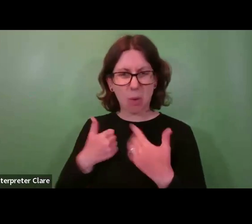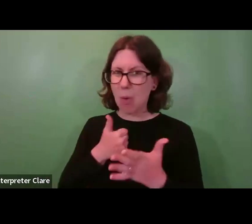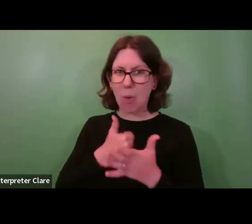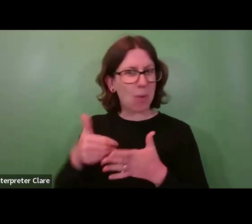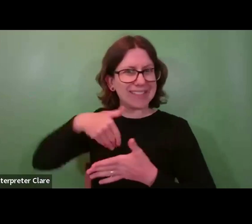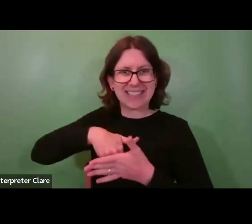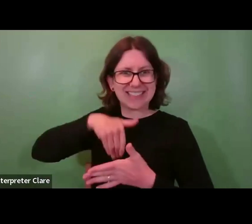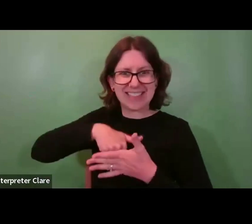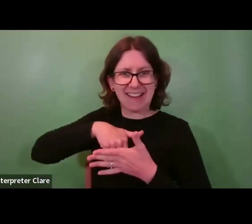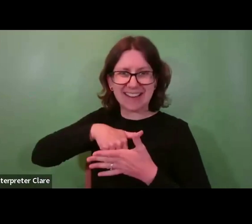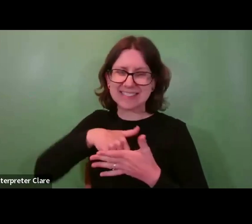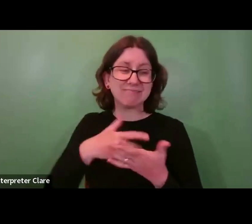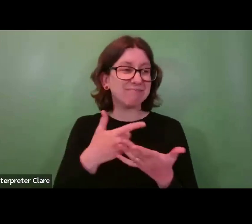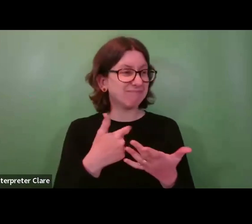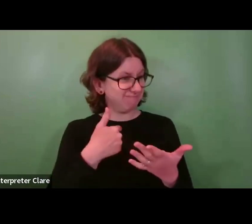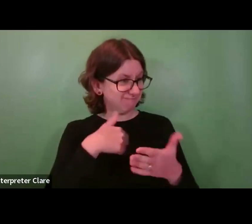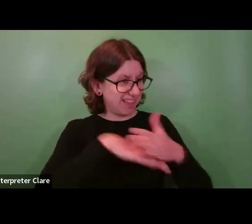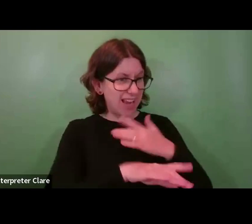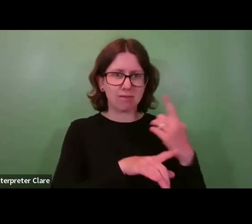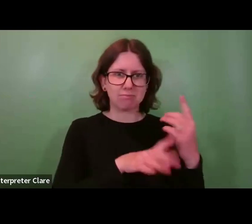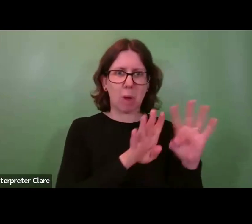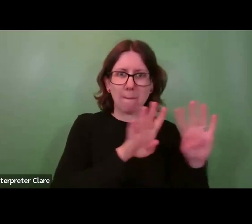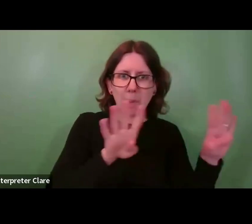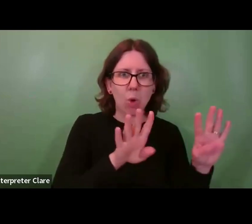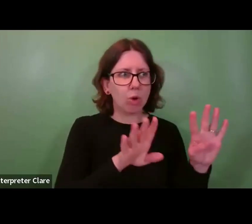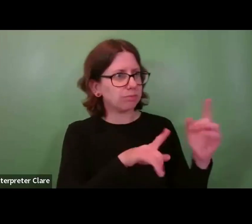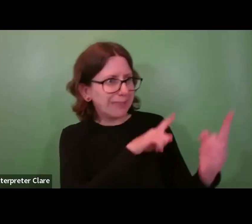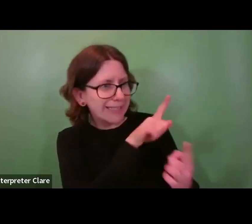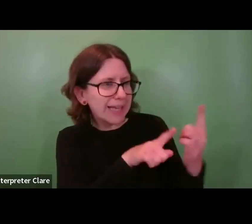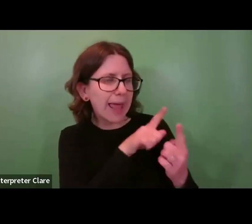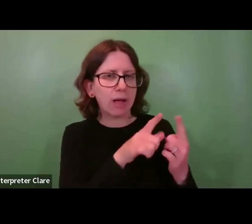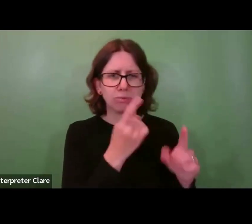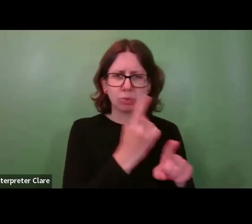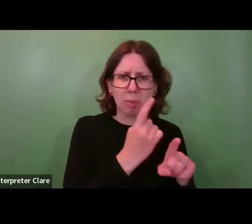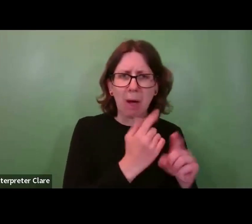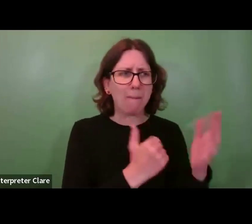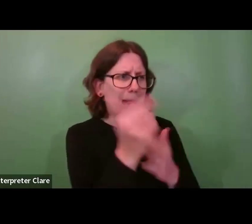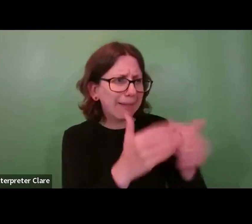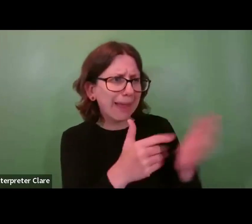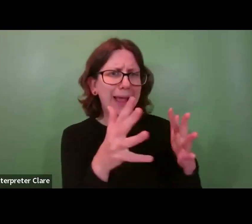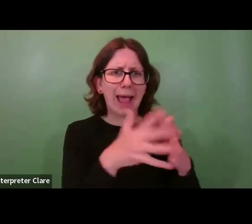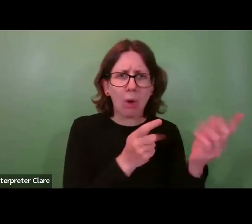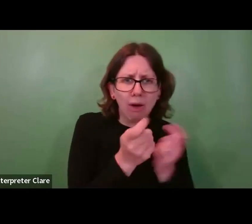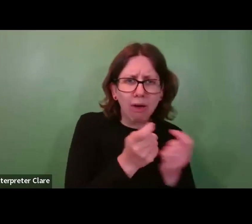making decisions on, you know, running the building and paying people's wages and all sorts of strategic intent,